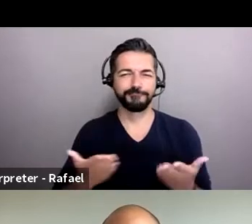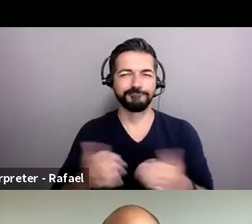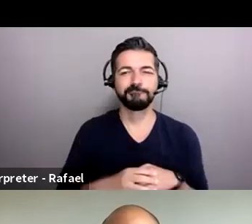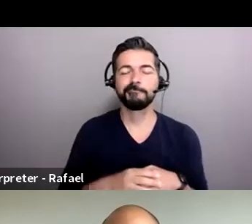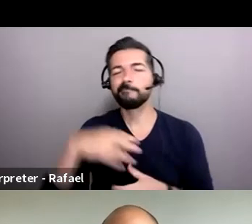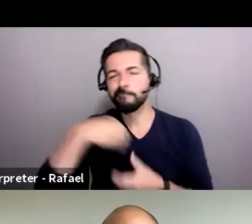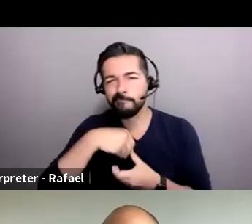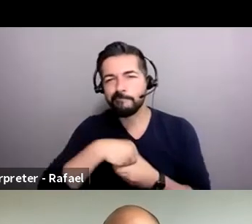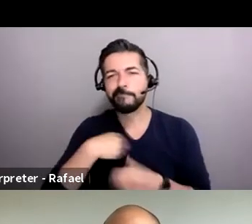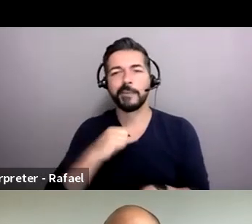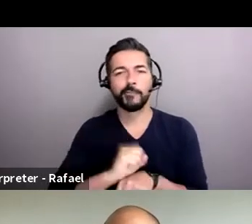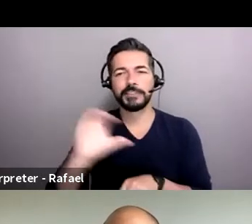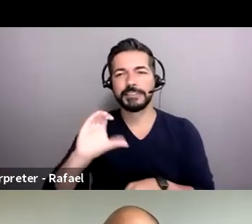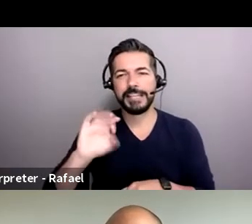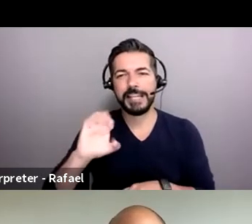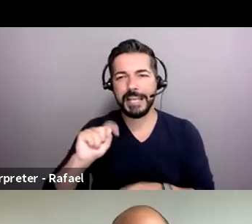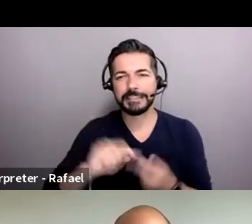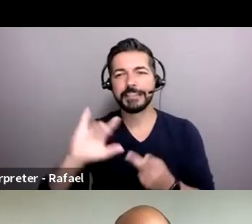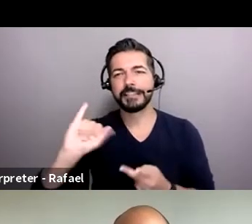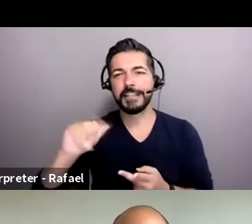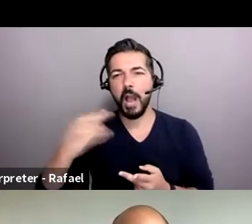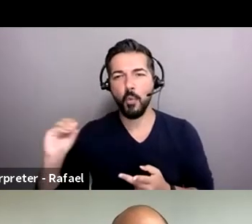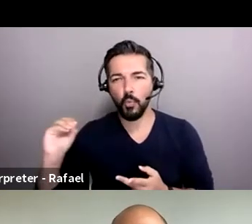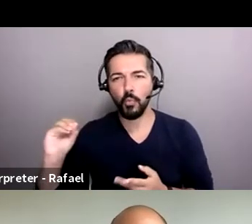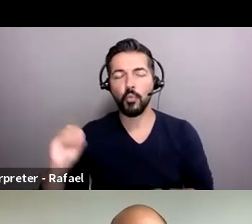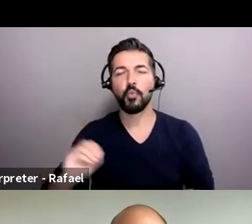I've been seen at Yahoo, Netflix, right now Comcast Xfinity,